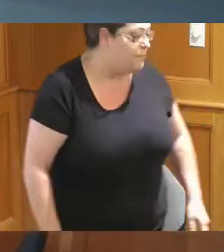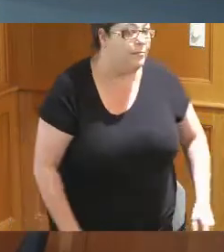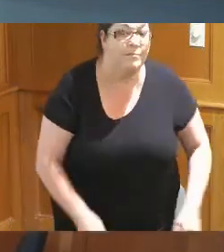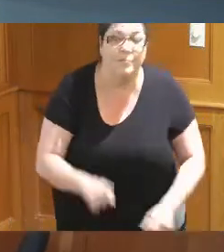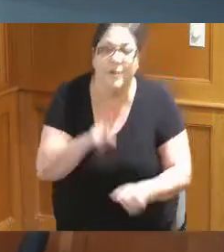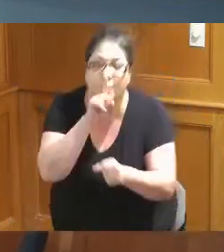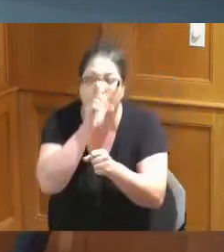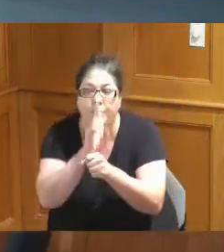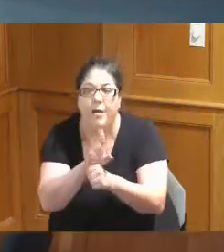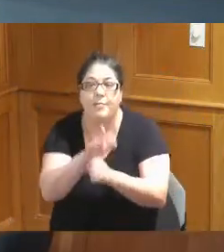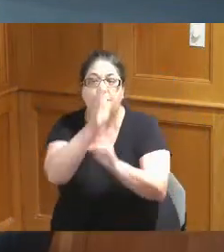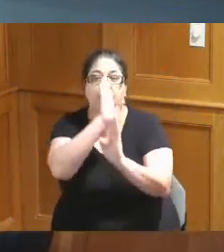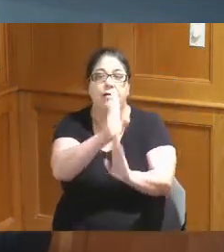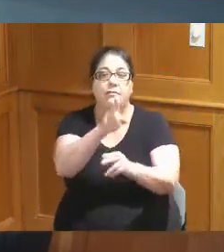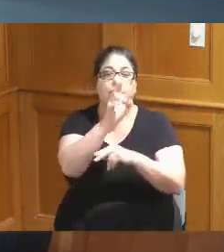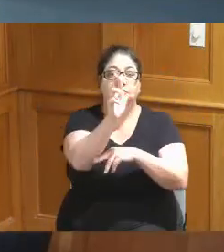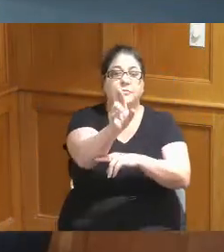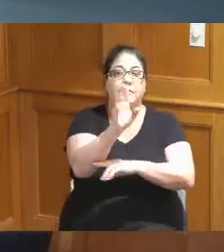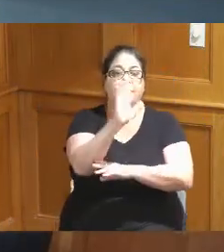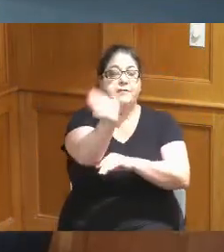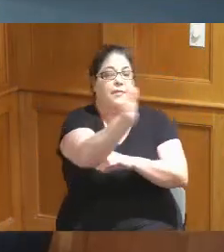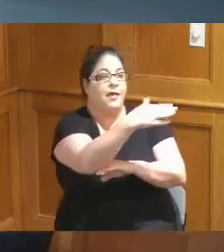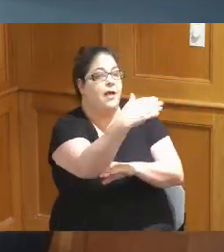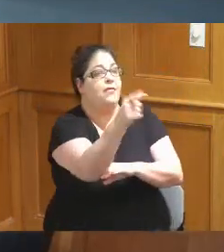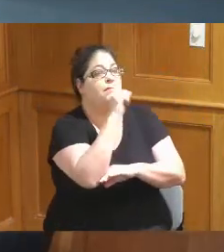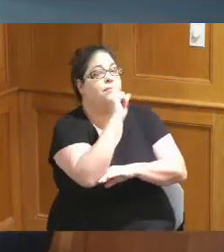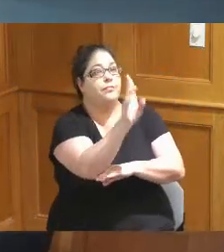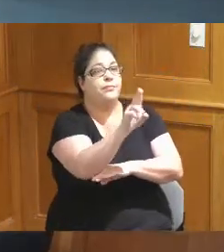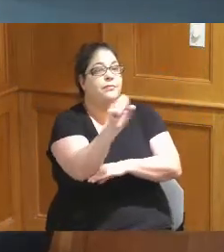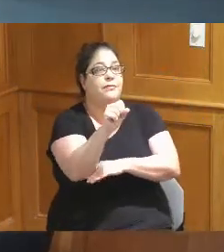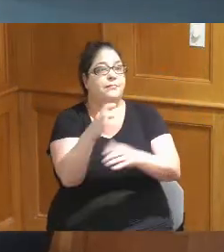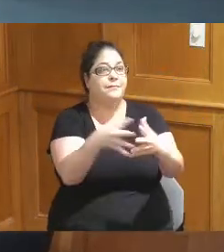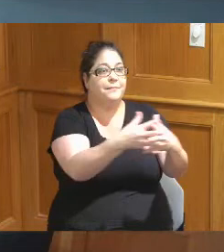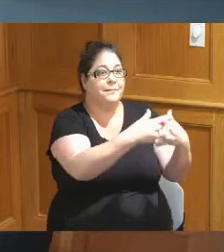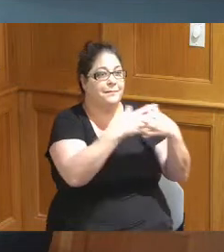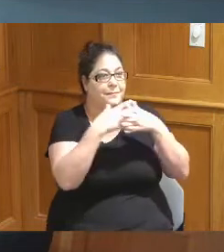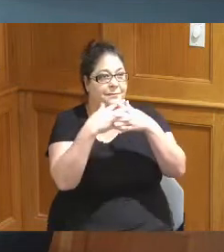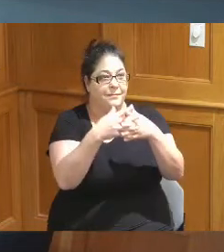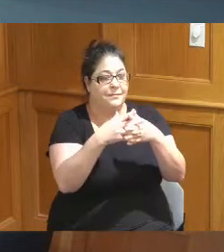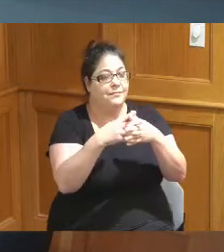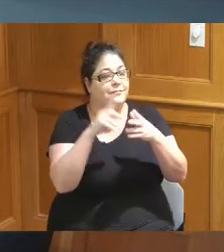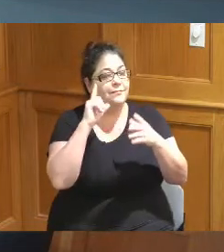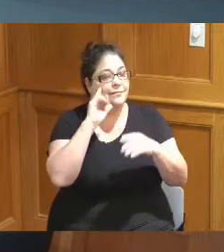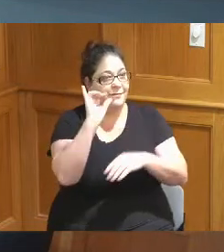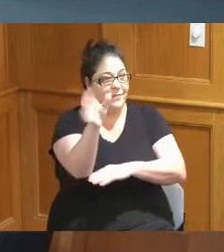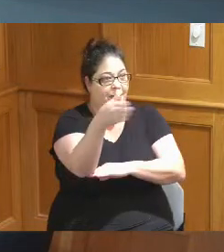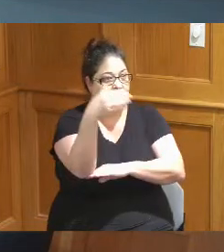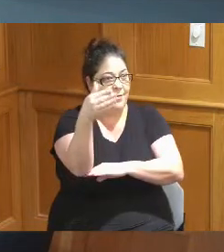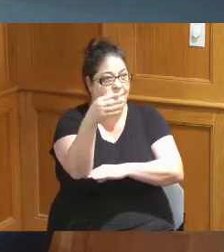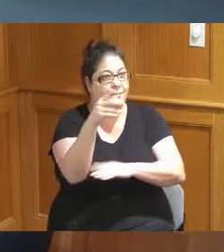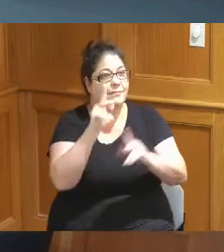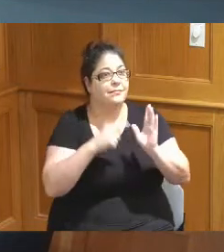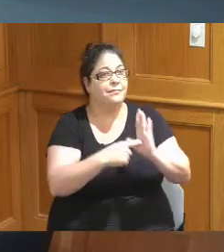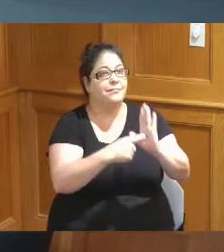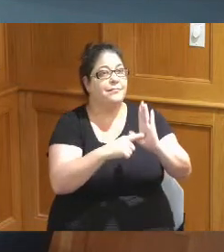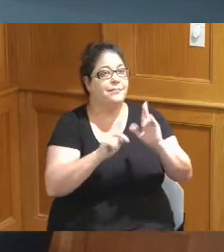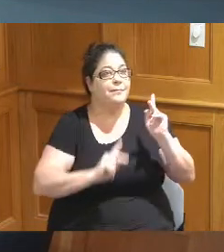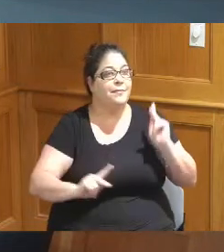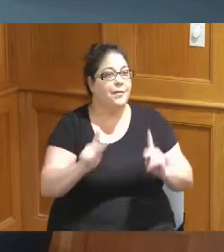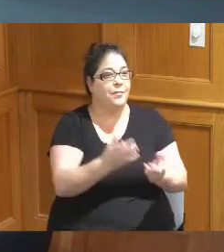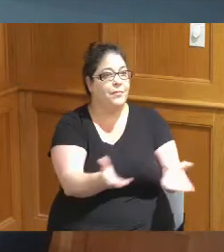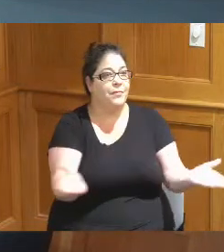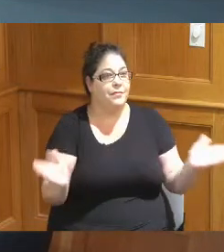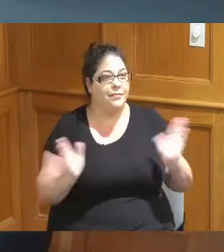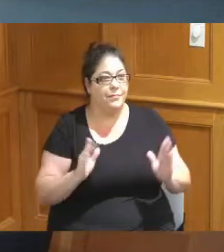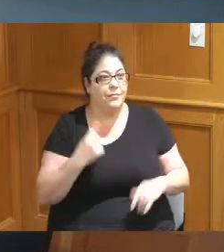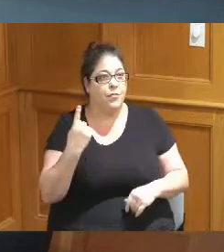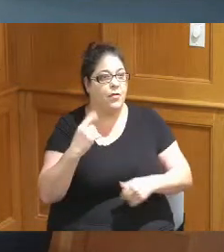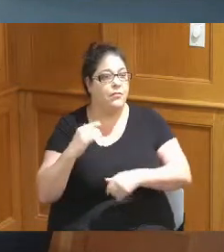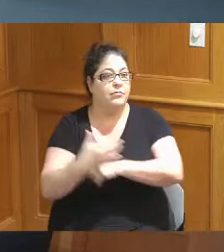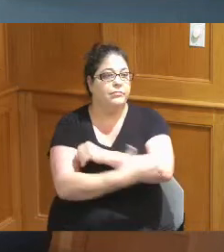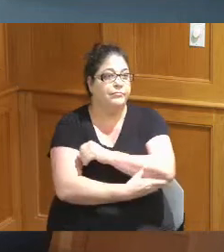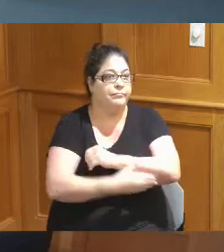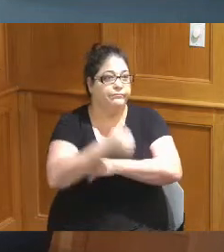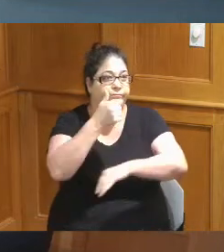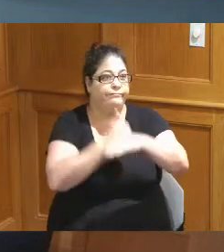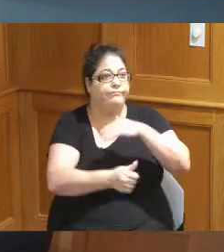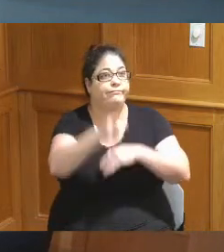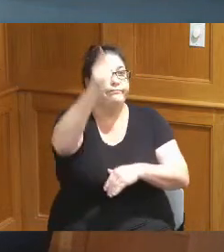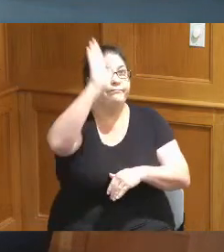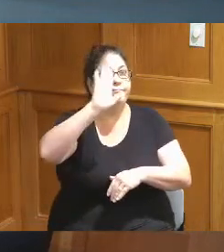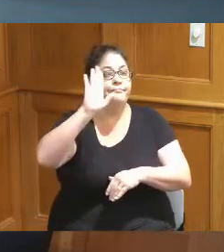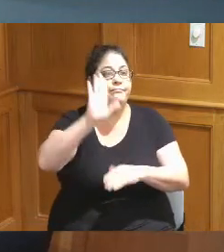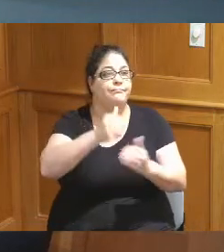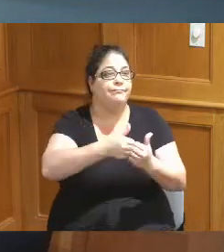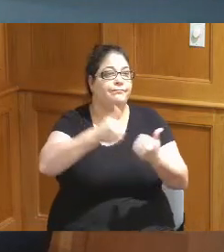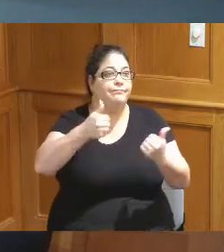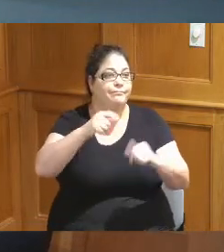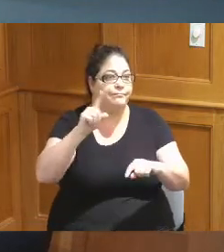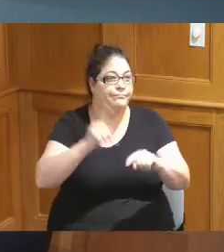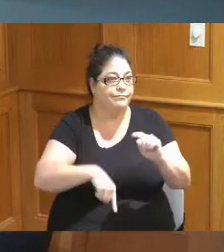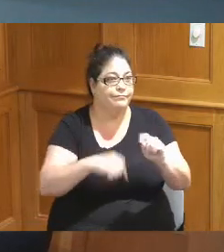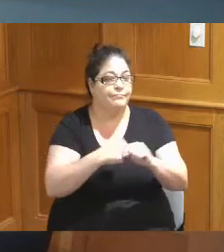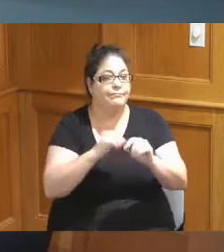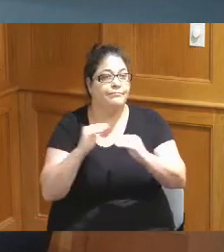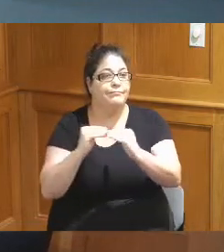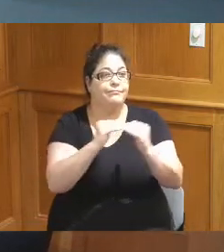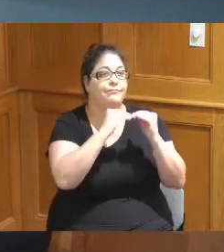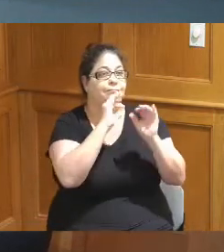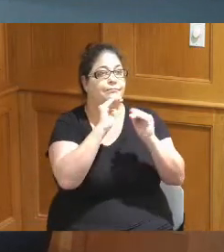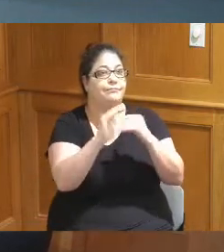ities one nation under God with liberty and justice for all